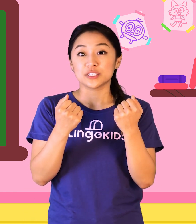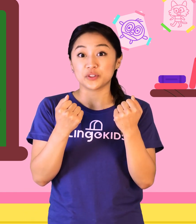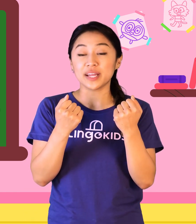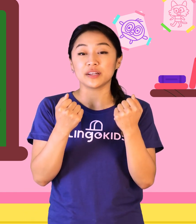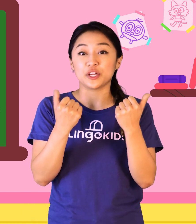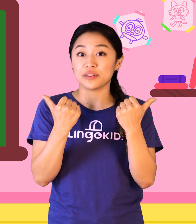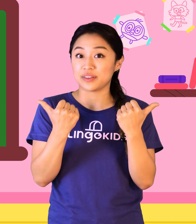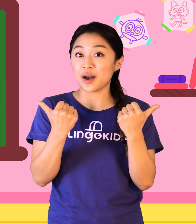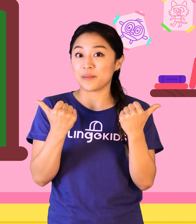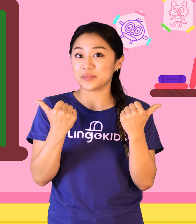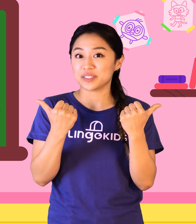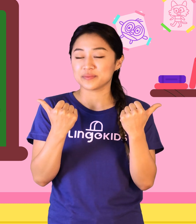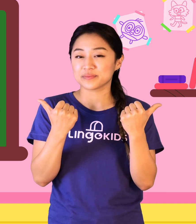Straighten your thumbs,